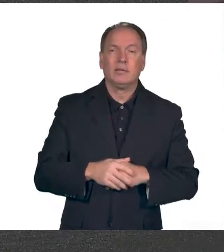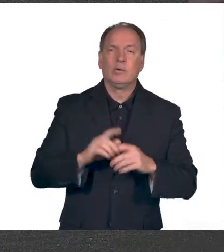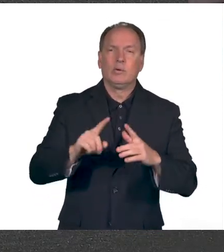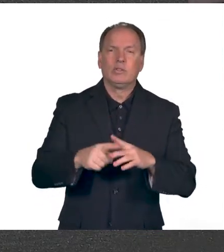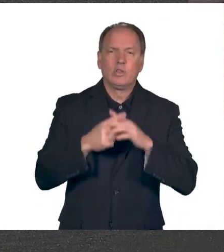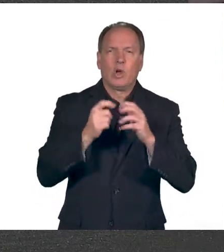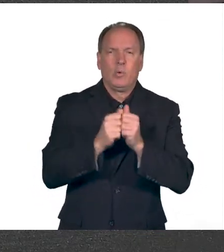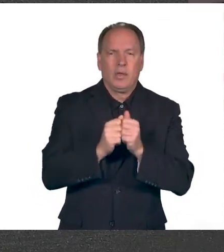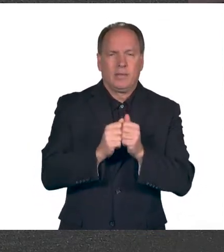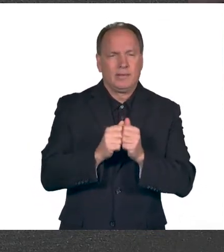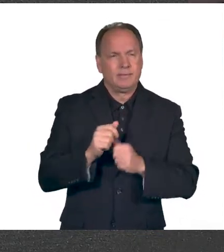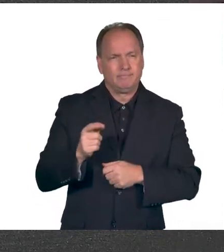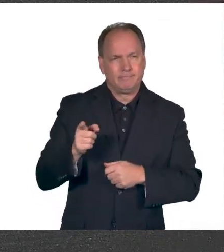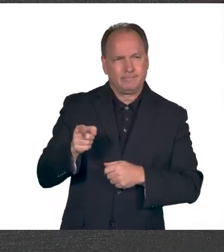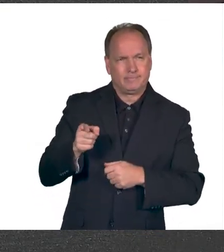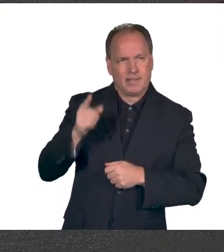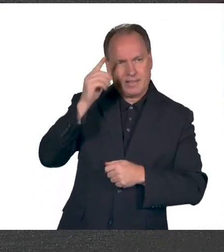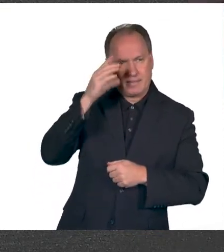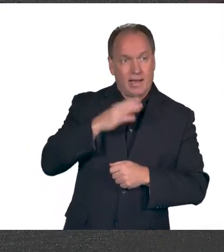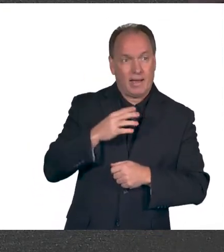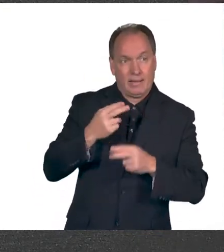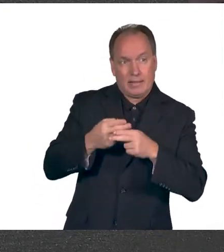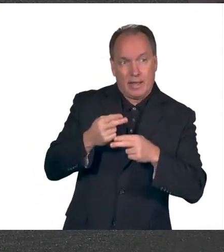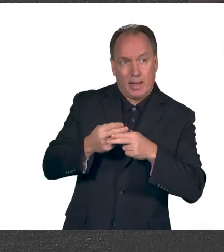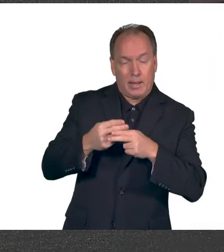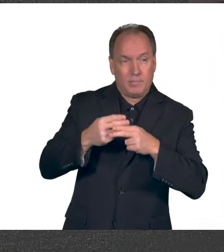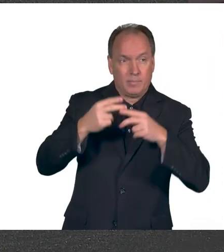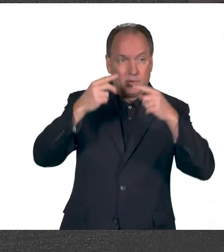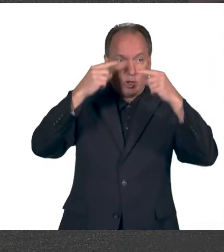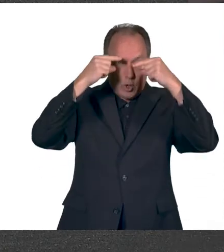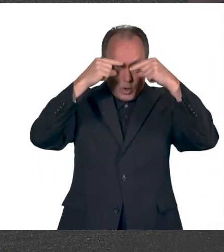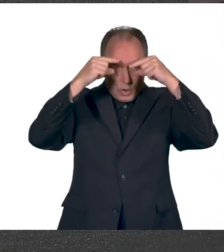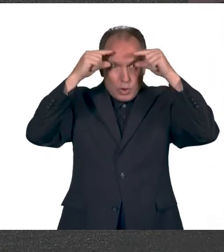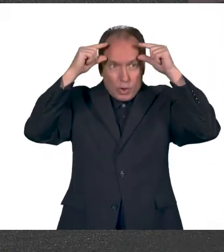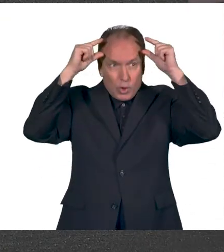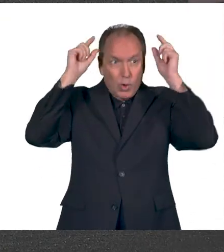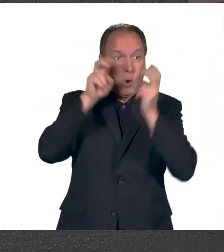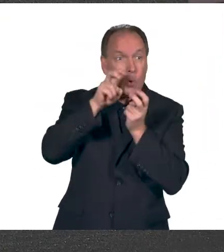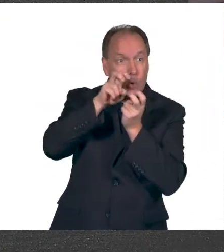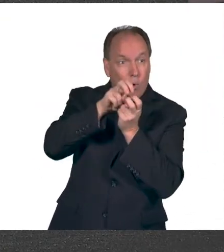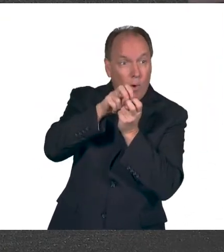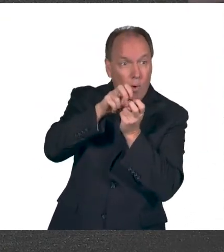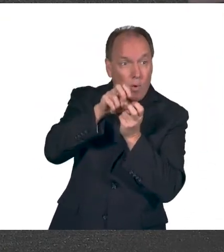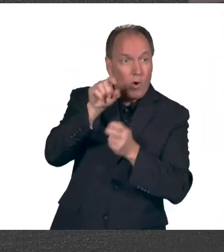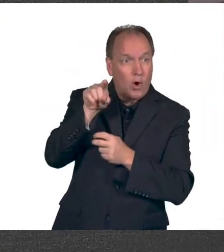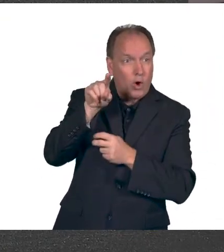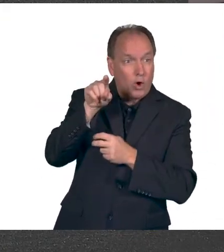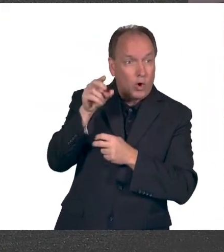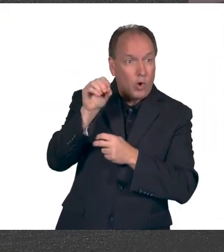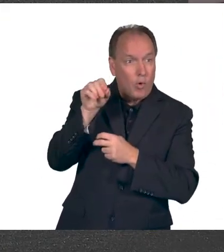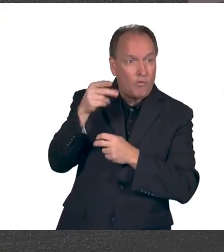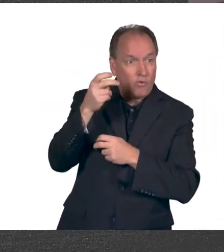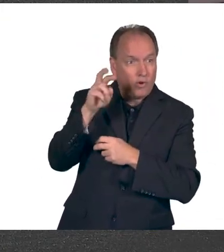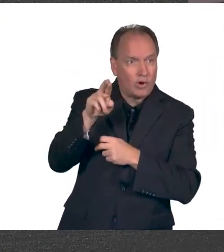We're gonna start out with this little guy, this was gopher, he was such a fun character in the story.